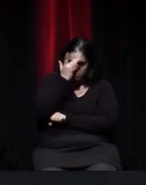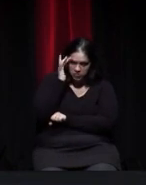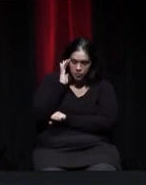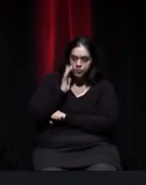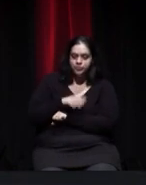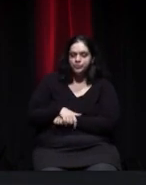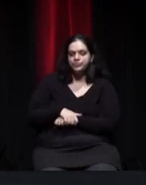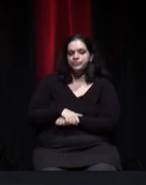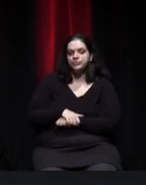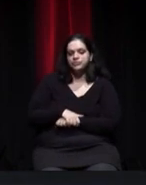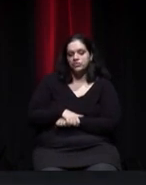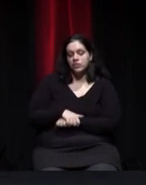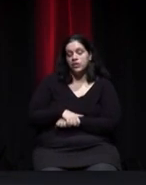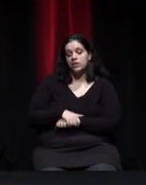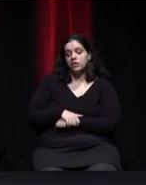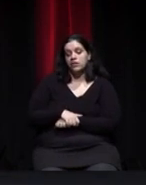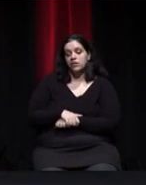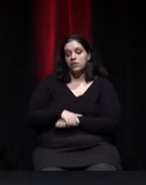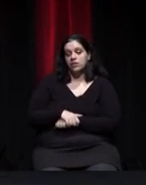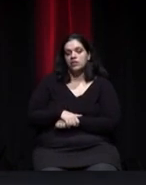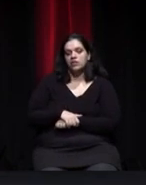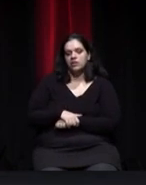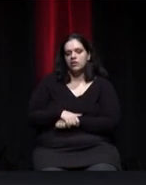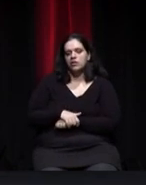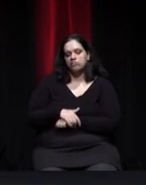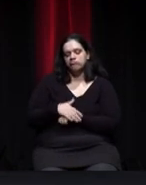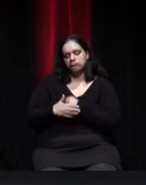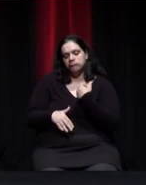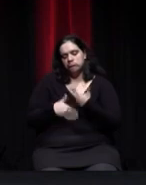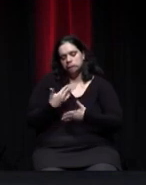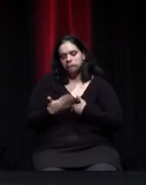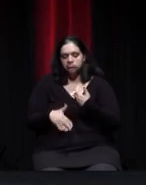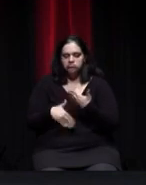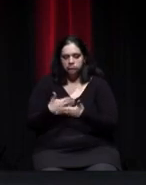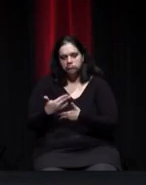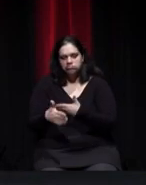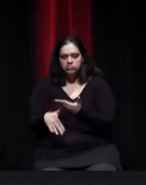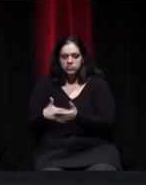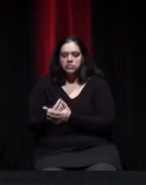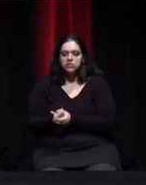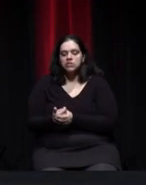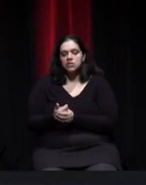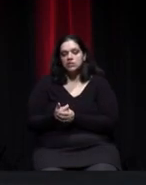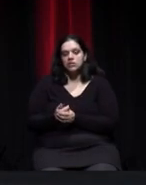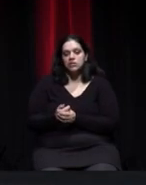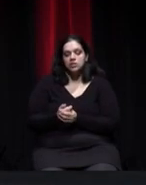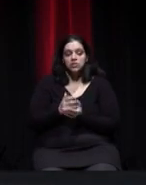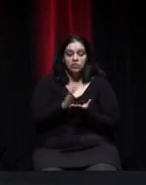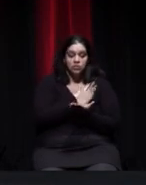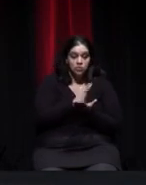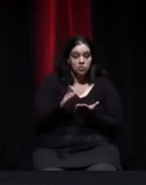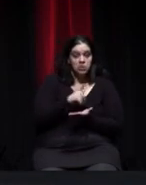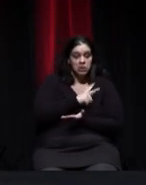It went on taking place, and those who were interested in it and, out of a calling,